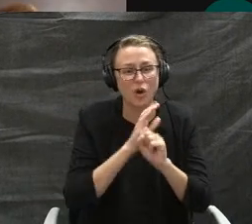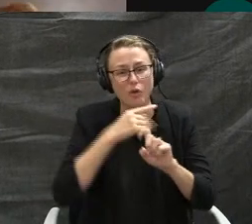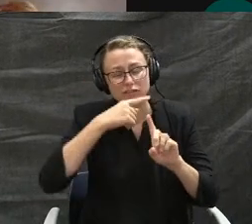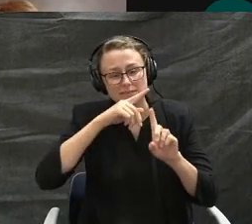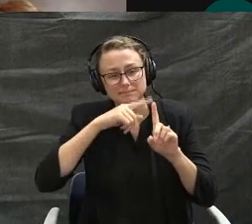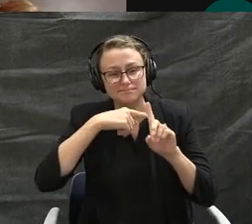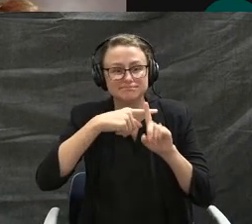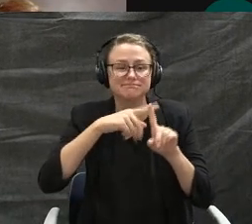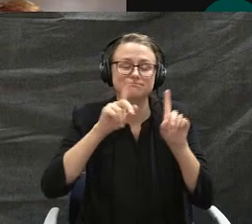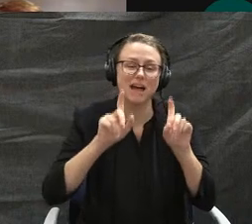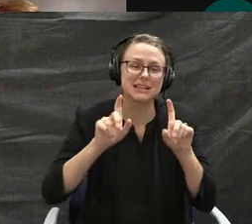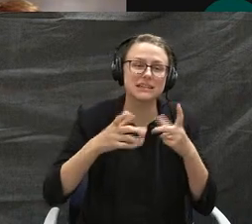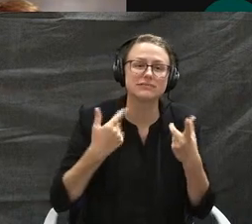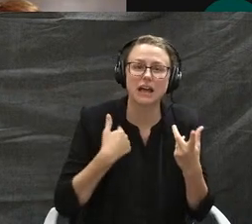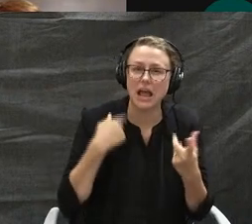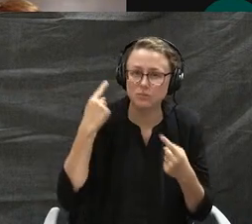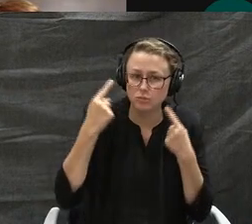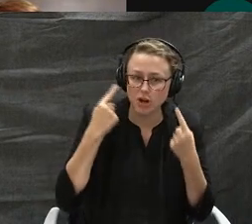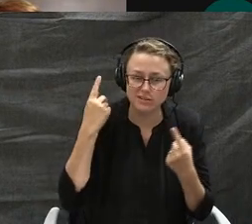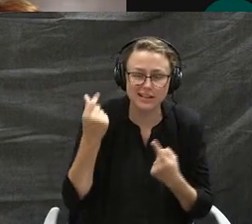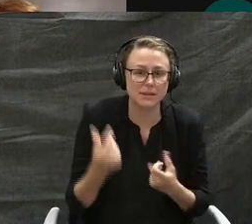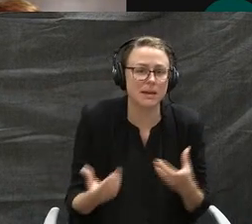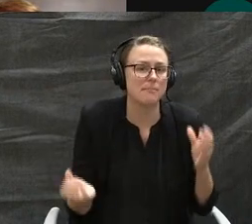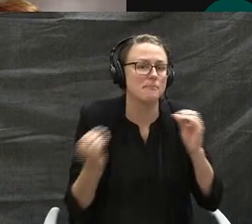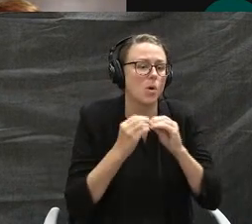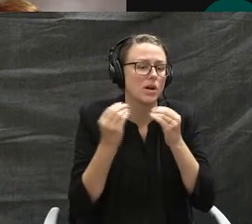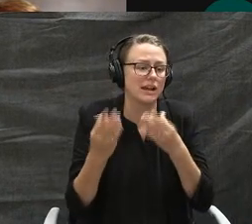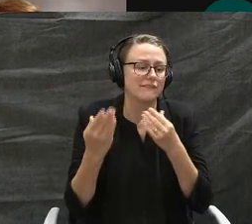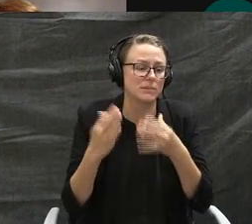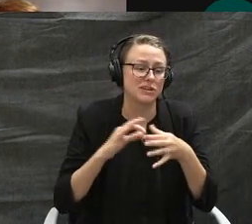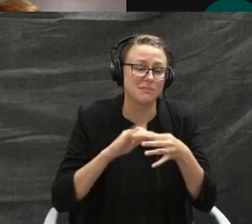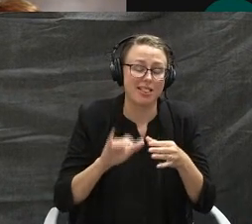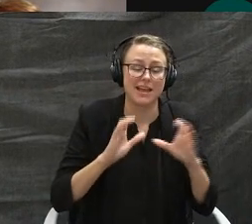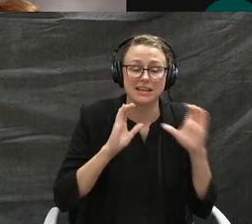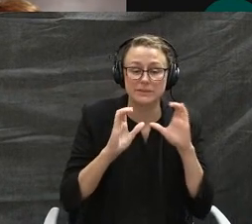just wondering a little bit more information on that communication. Just because we're so used to.